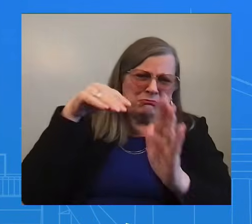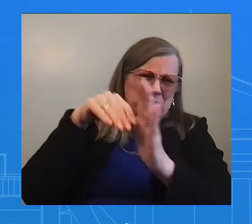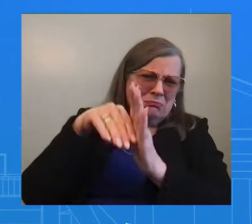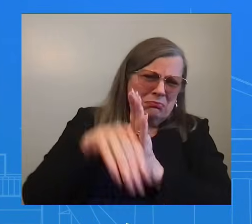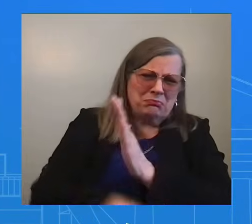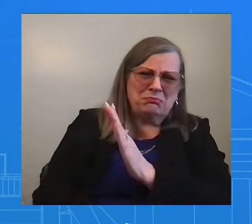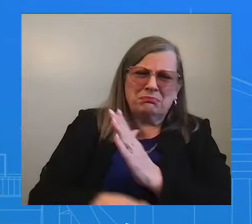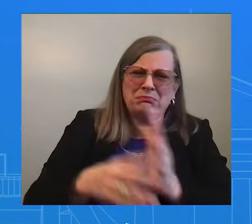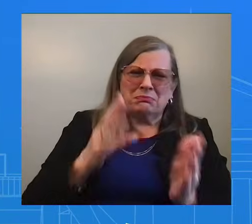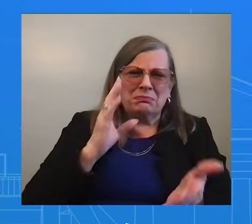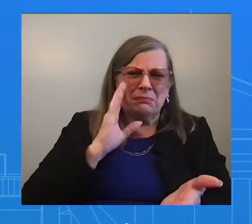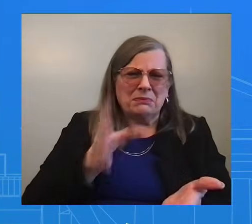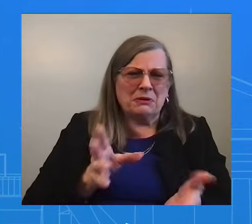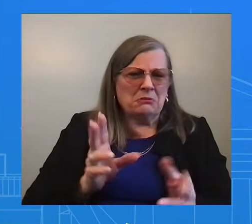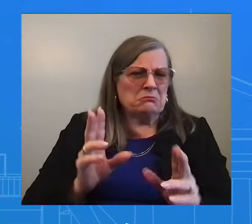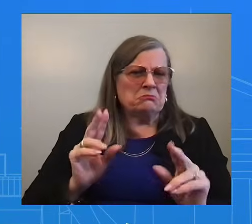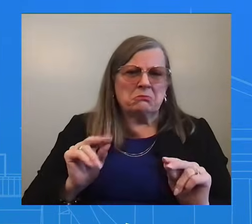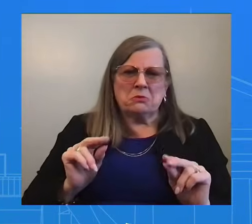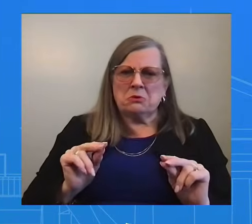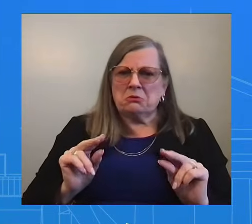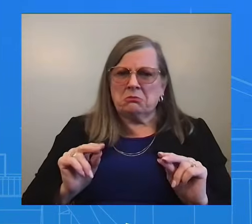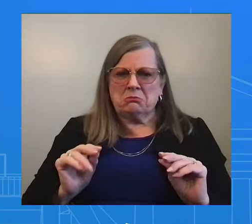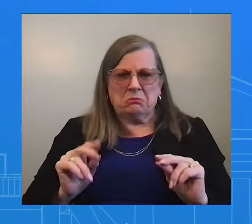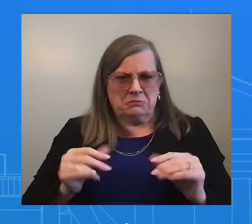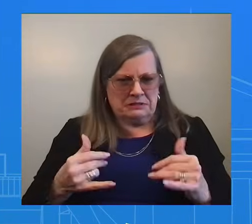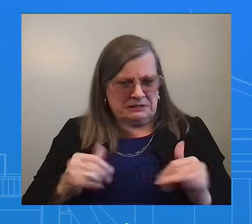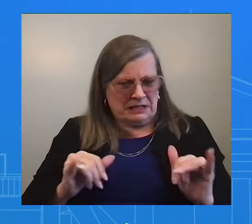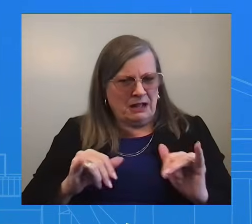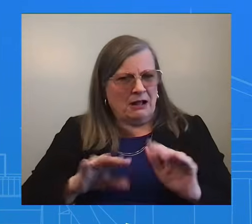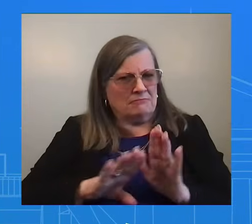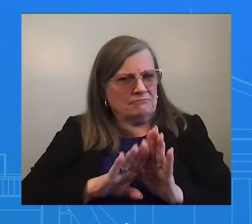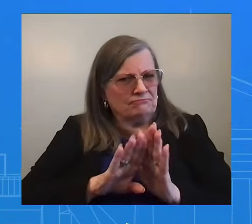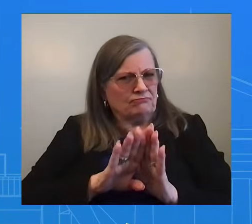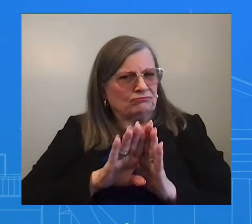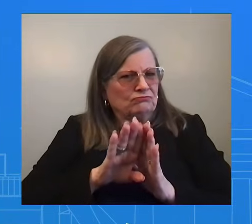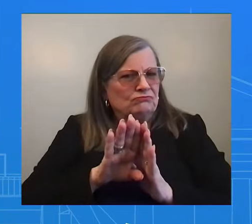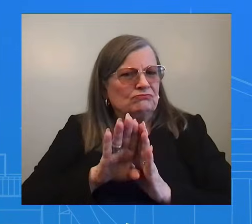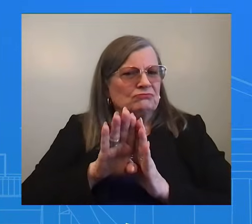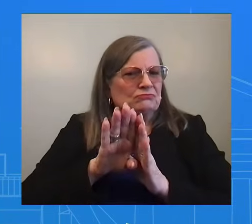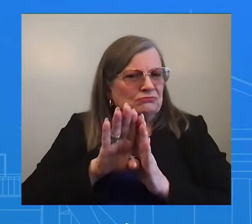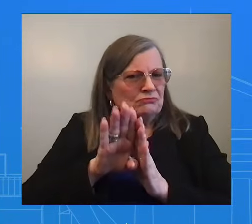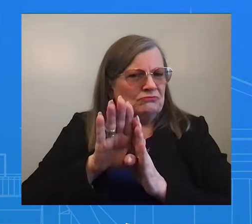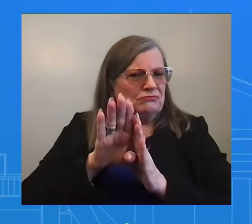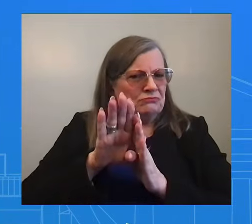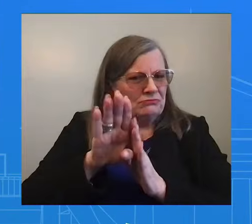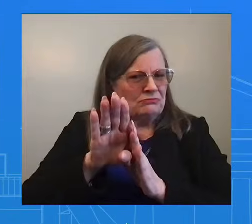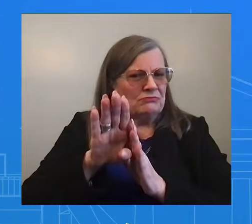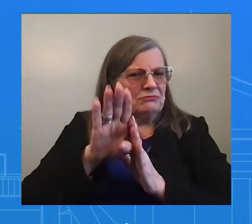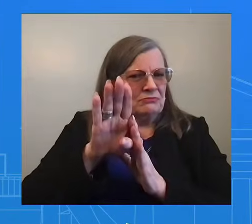And so, we've always said that, you know, we're at a transition here to a more stable and steady growth,